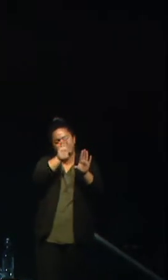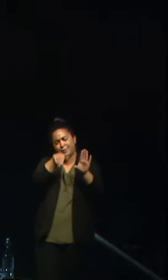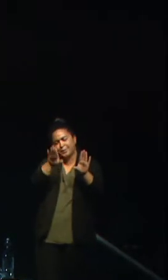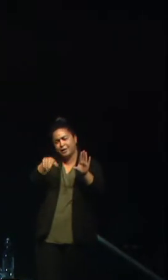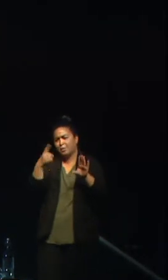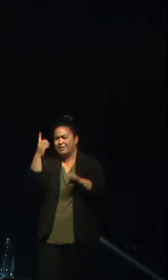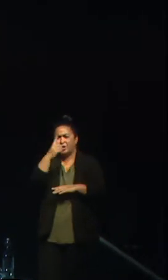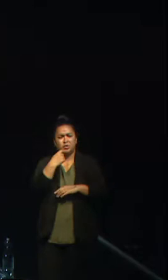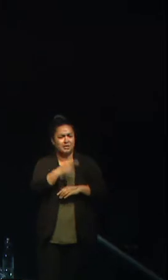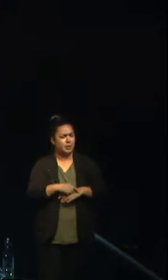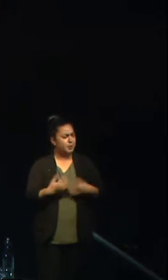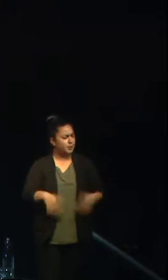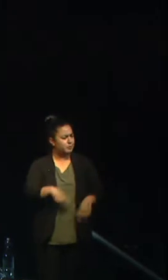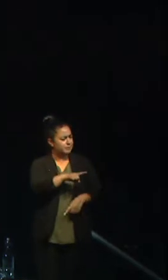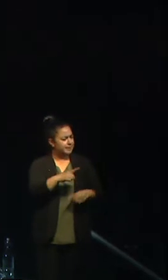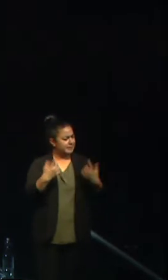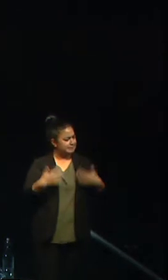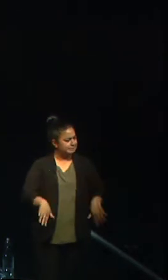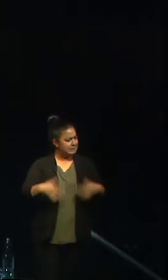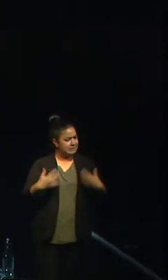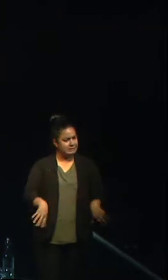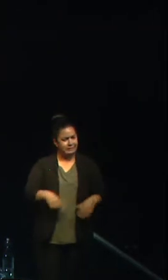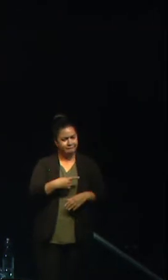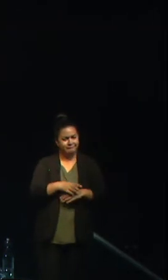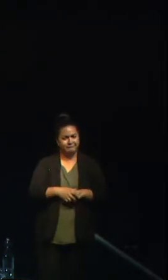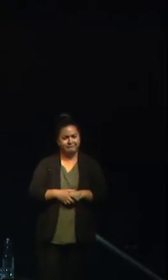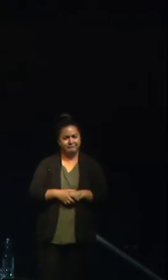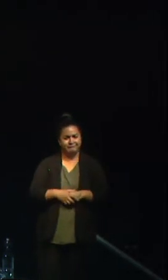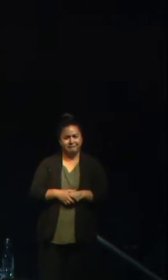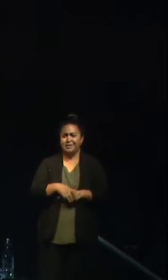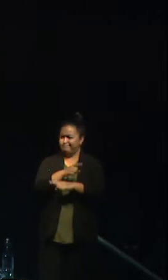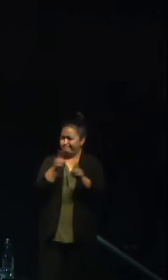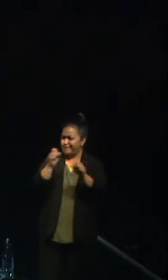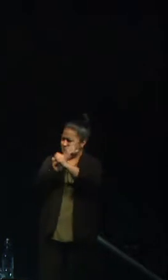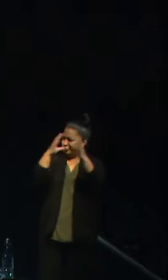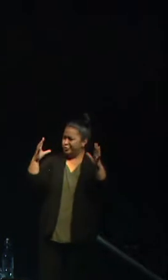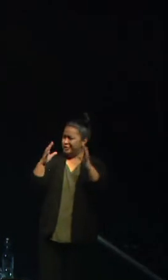saying ‘gee that's going to cost a lot’ and you can just imagine soon going well you